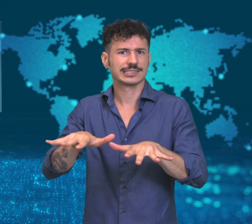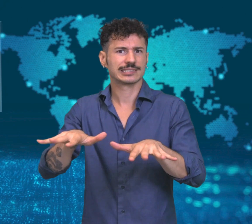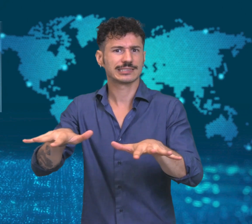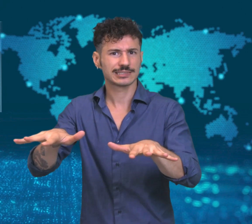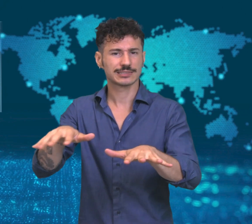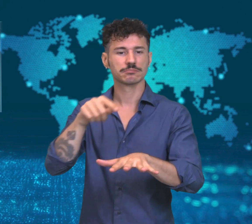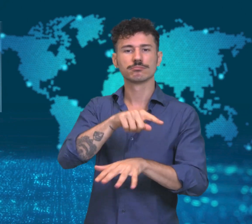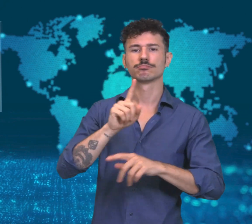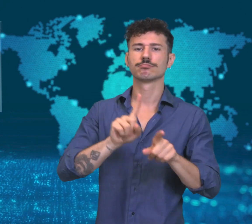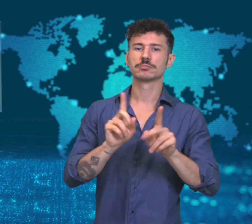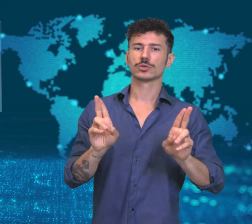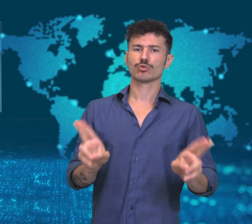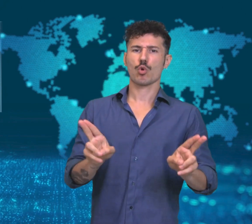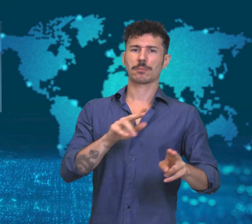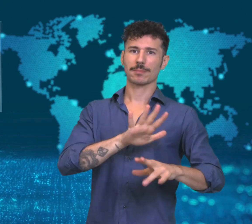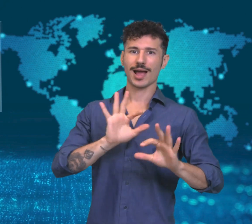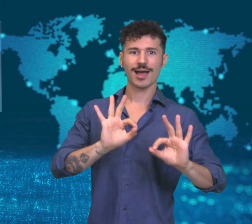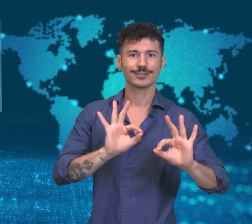About five years ago,